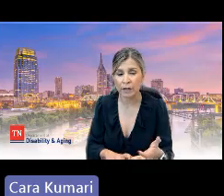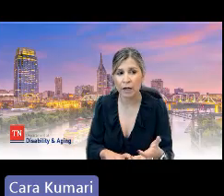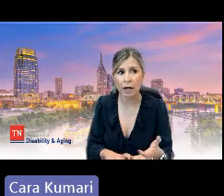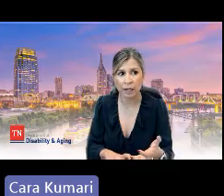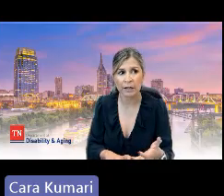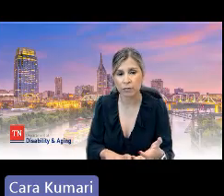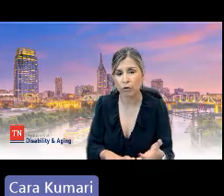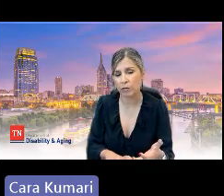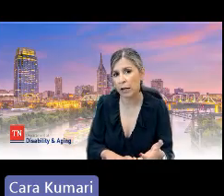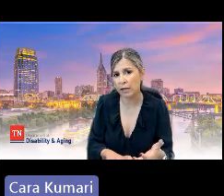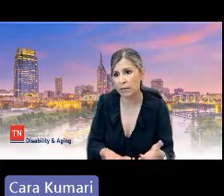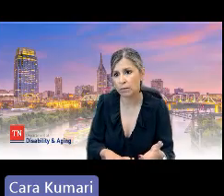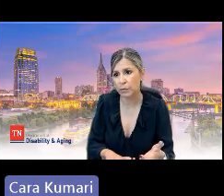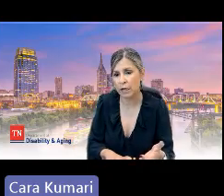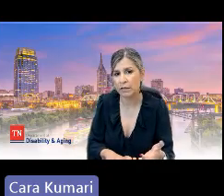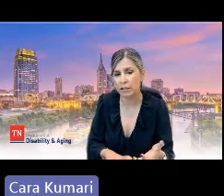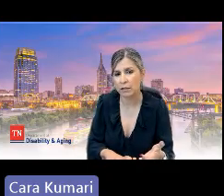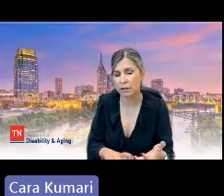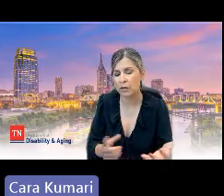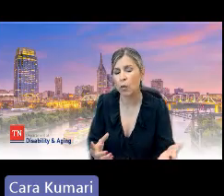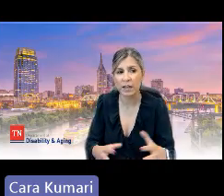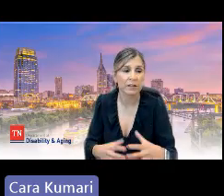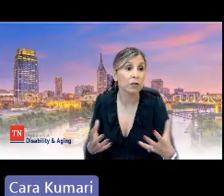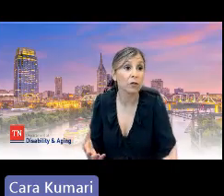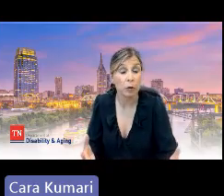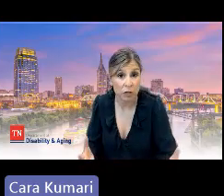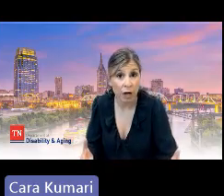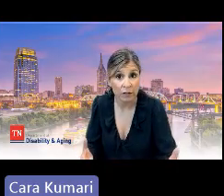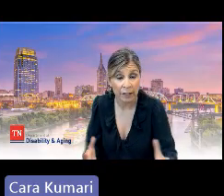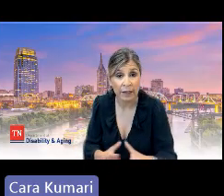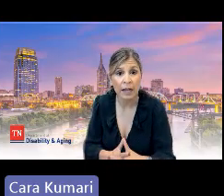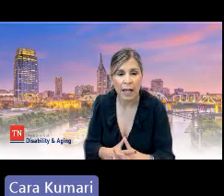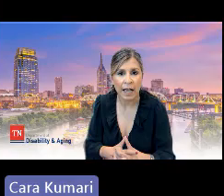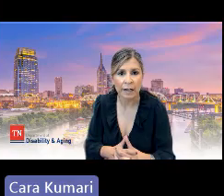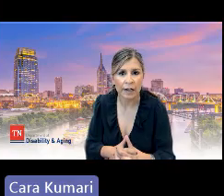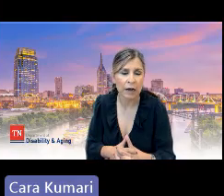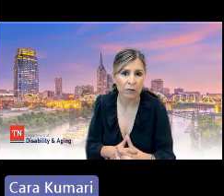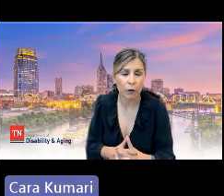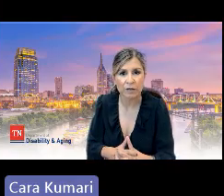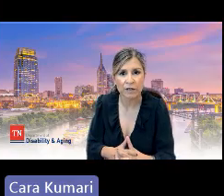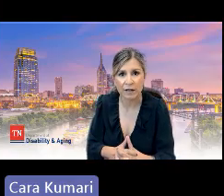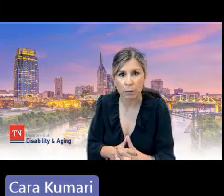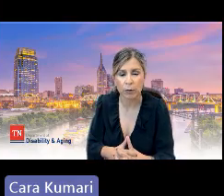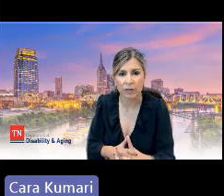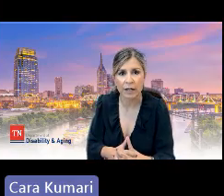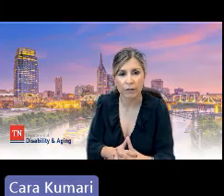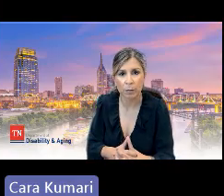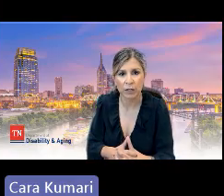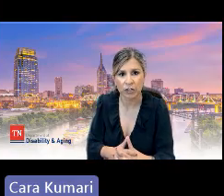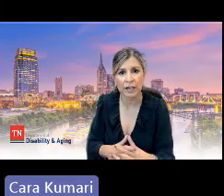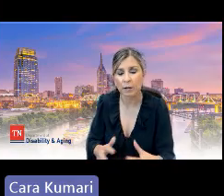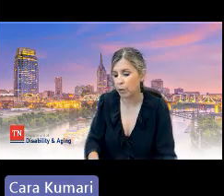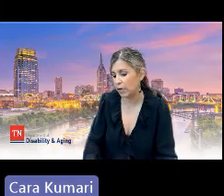And is is is the one that's also the most costly and accounts for about 70% of the